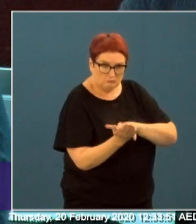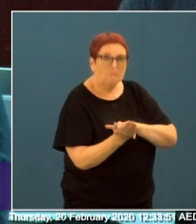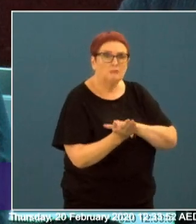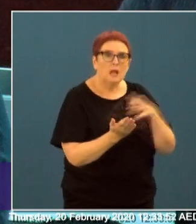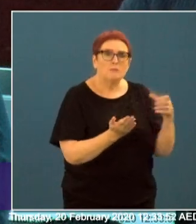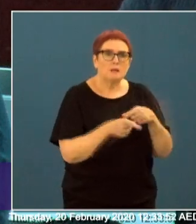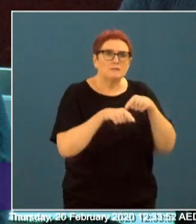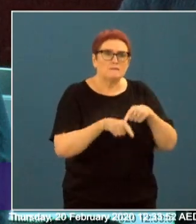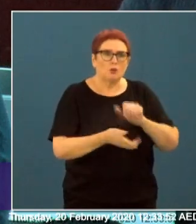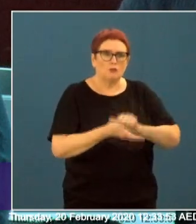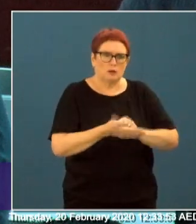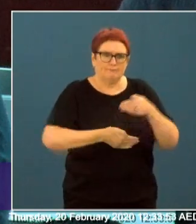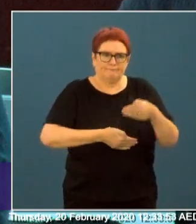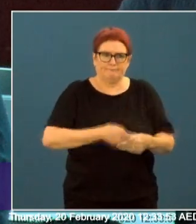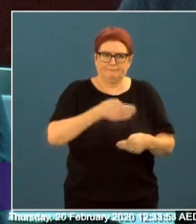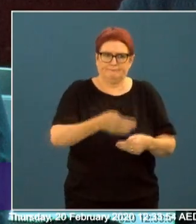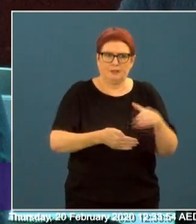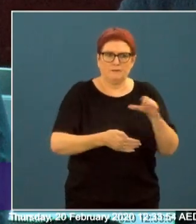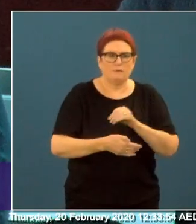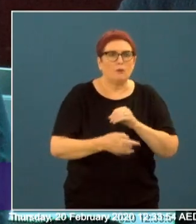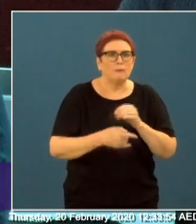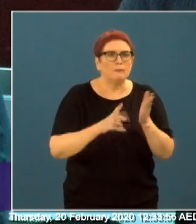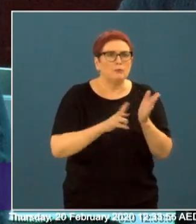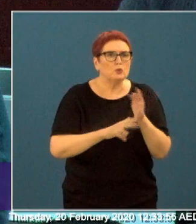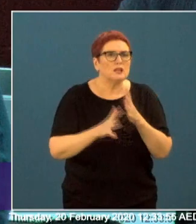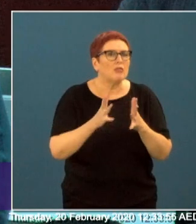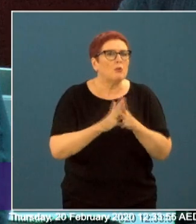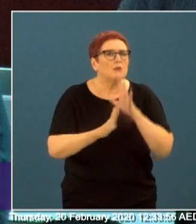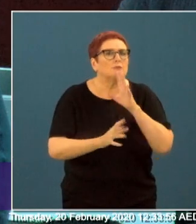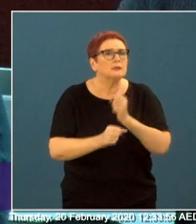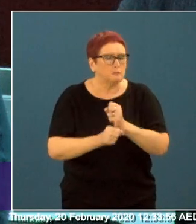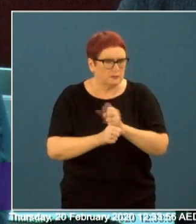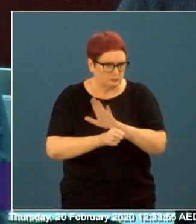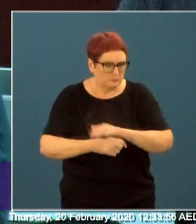conducted by the New South Wales Ombudsman, but then in 202 you say: